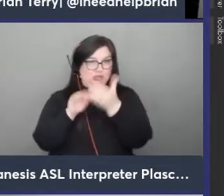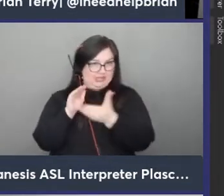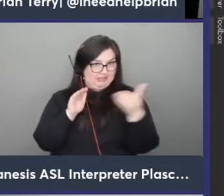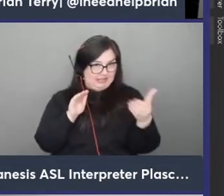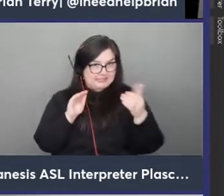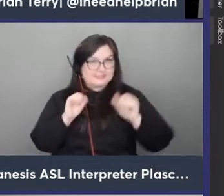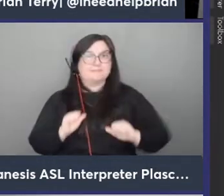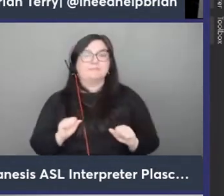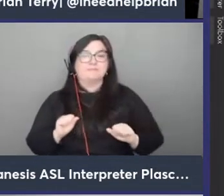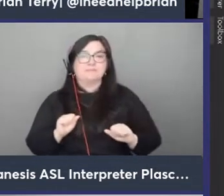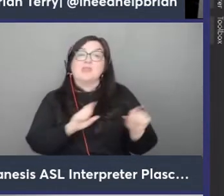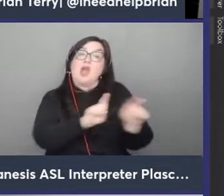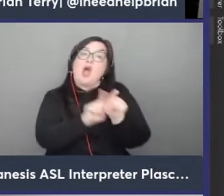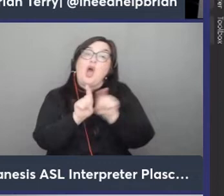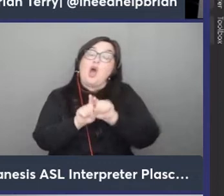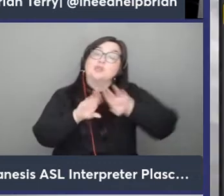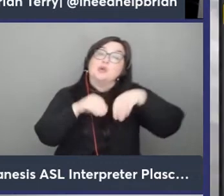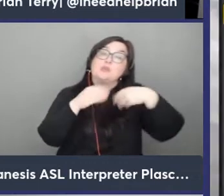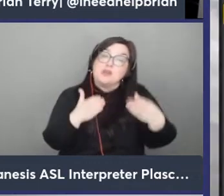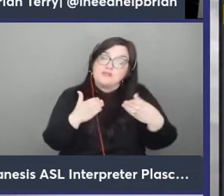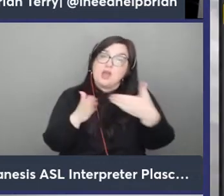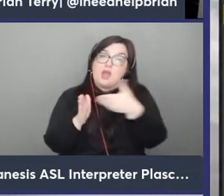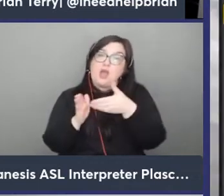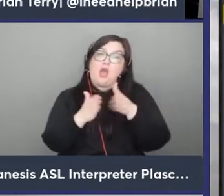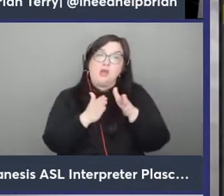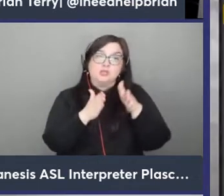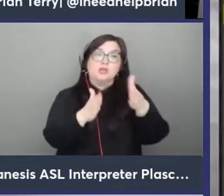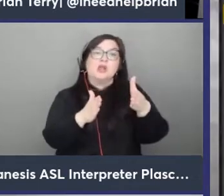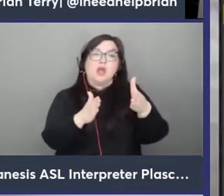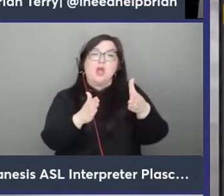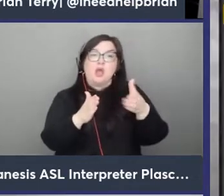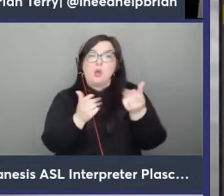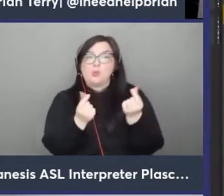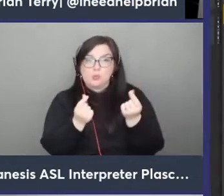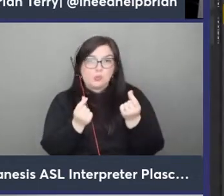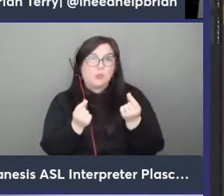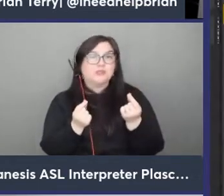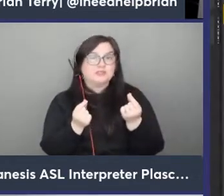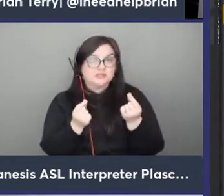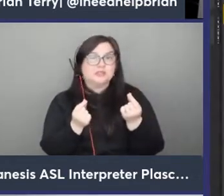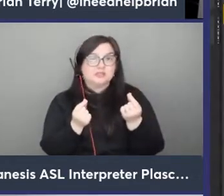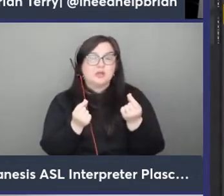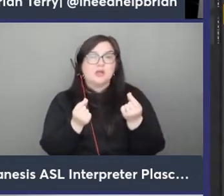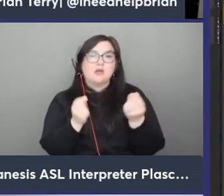We also provide an alternate way to do that, which is kind of the visual way to do this.